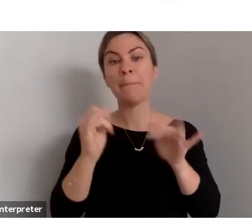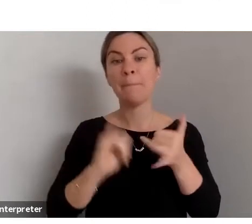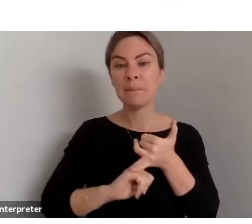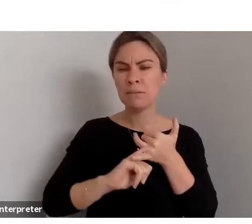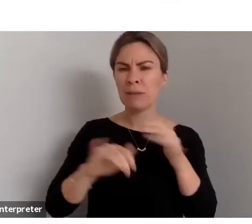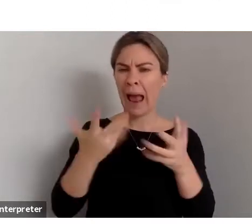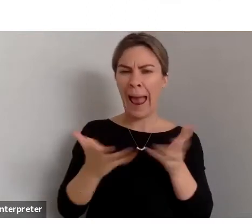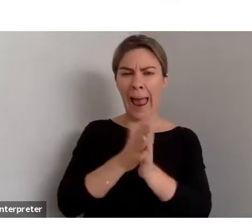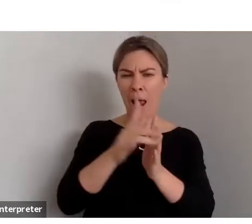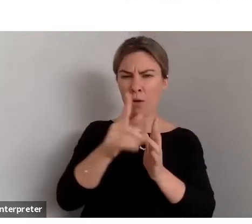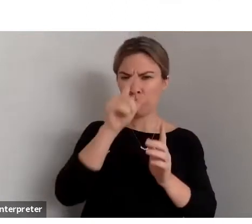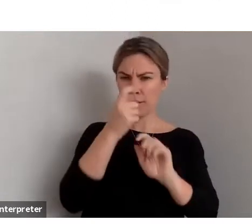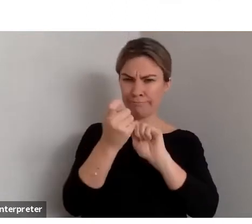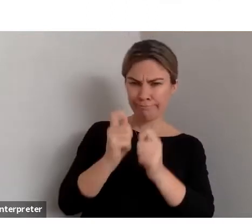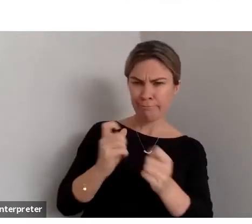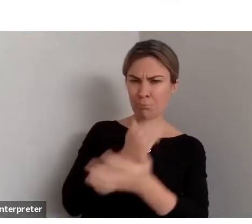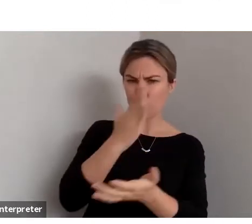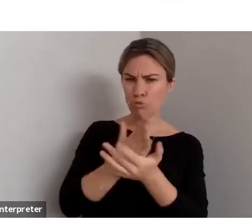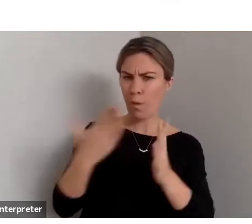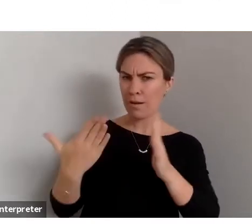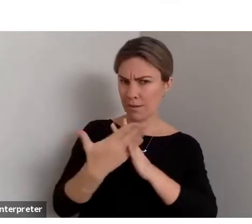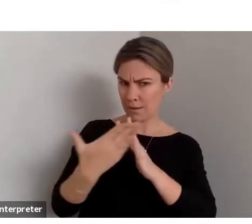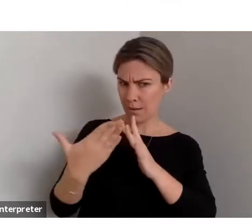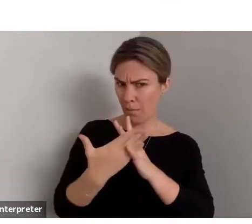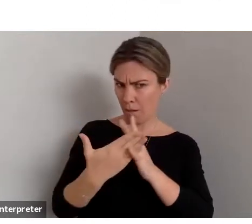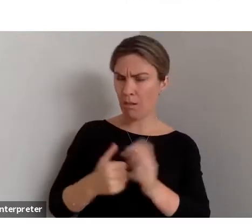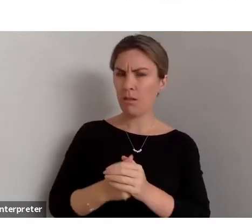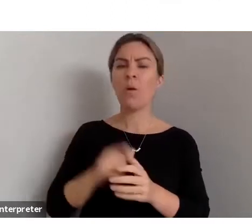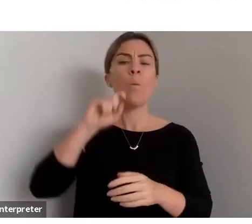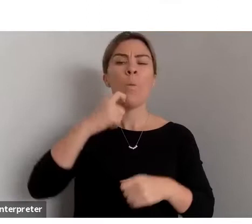I will be speaking very broadly on those tips.